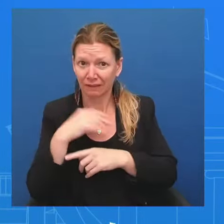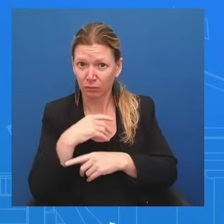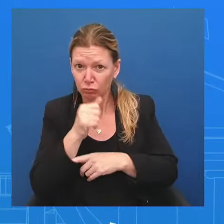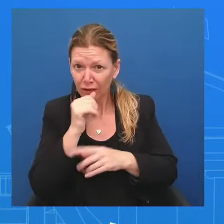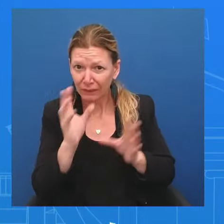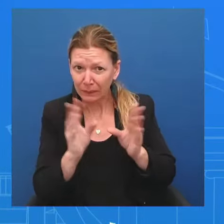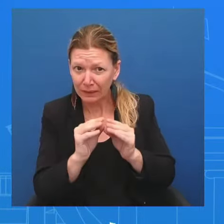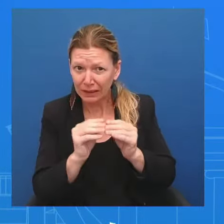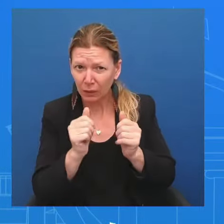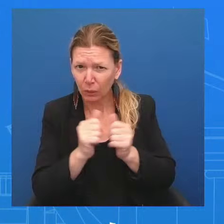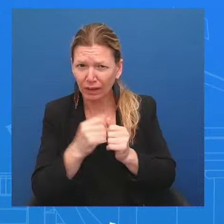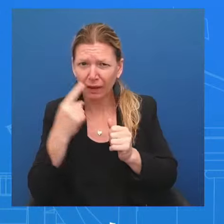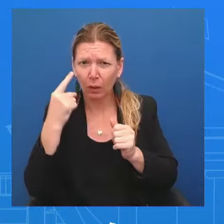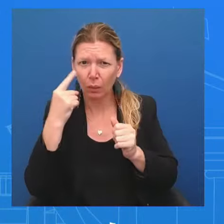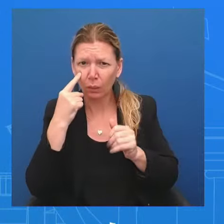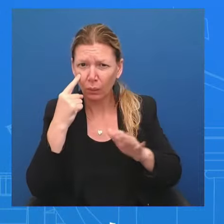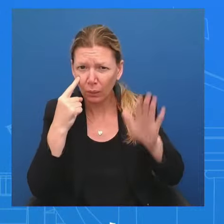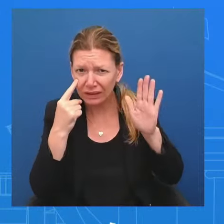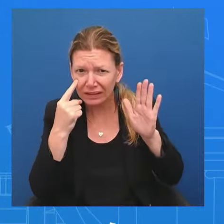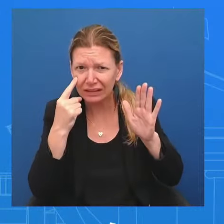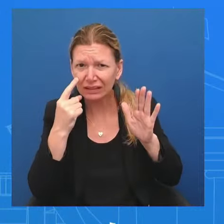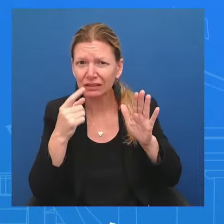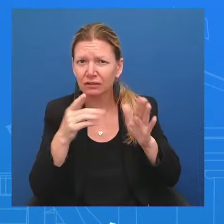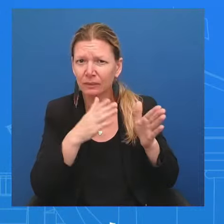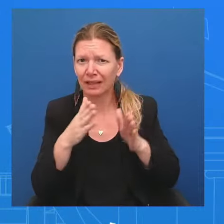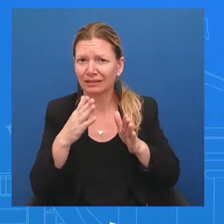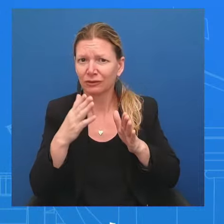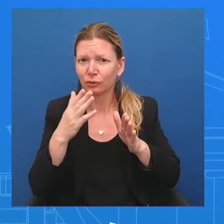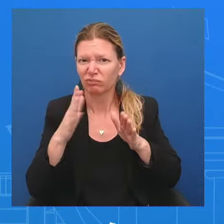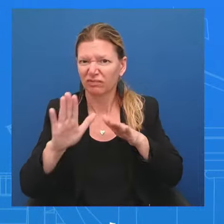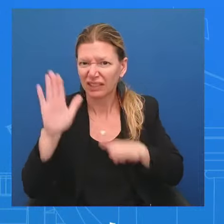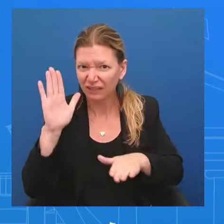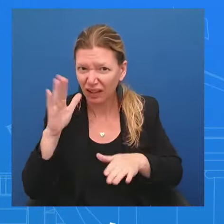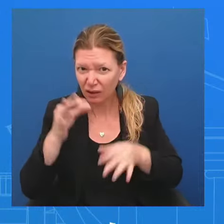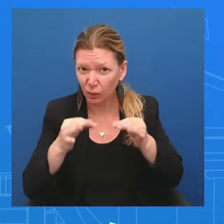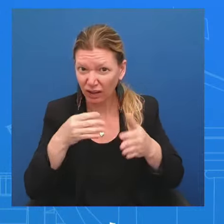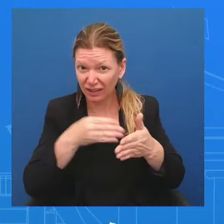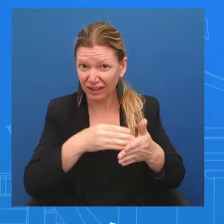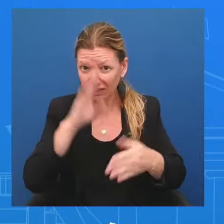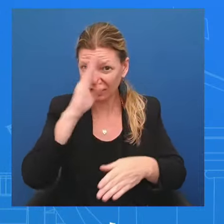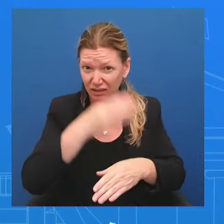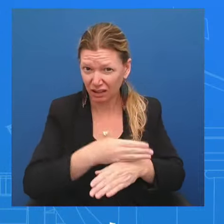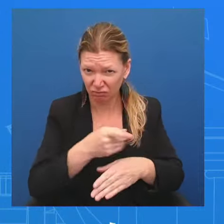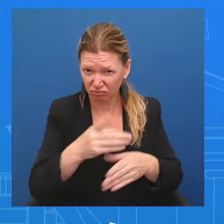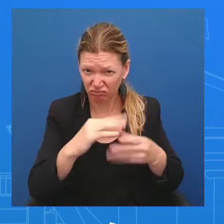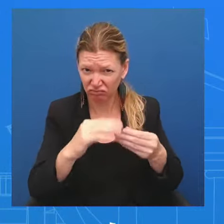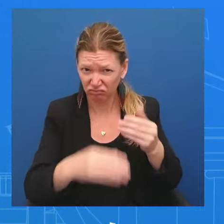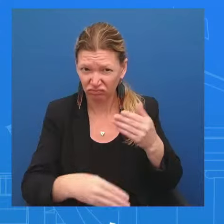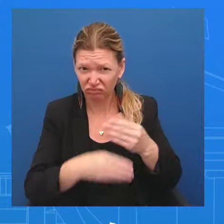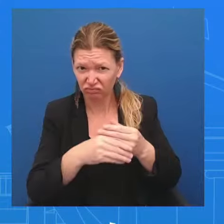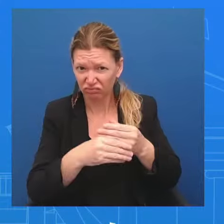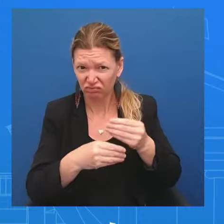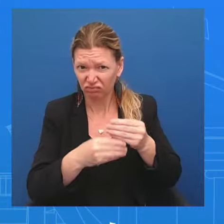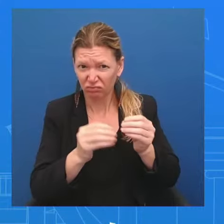The Press: Hallie Biden is a key government witness who allegedly disposed of a gun that Hunter is accused of buying illegally.